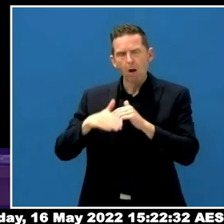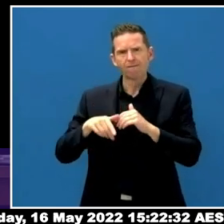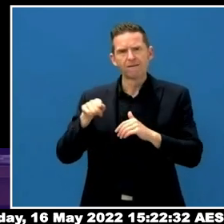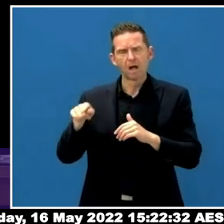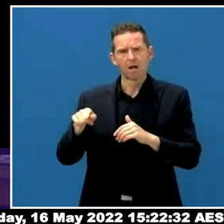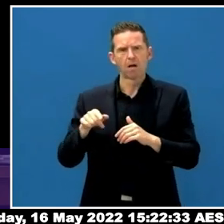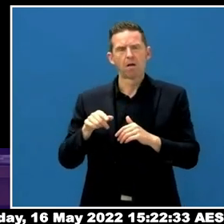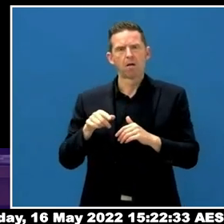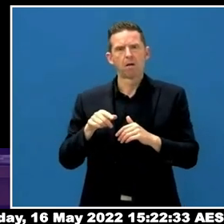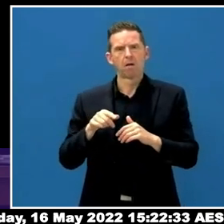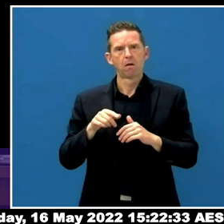ratio, to a 1:1.